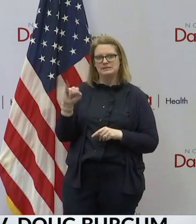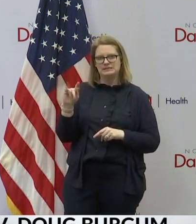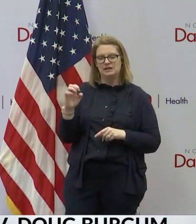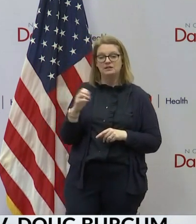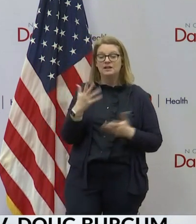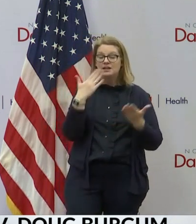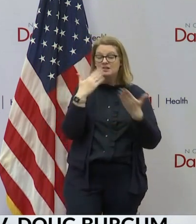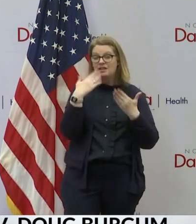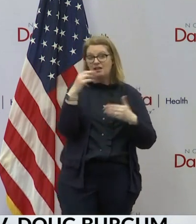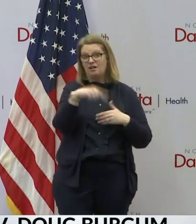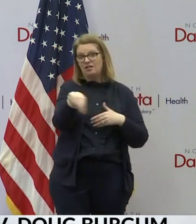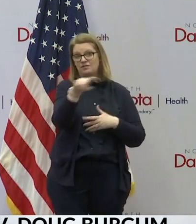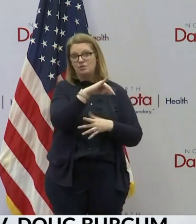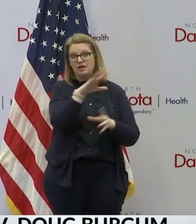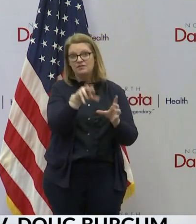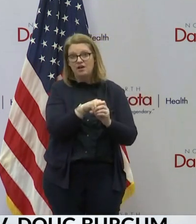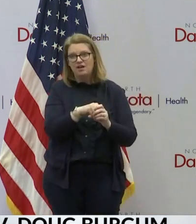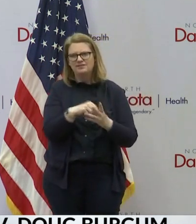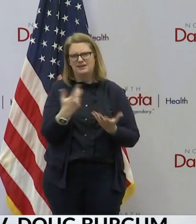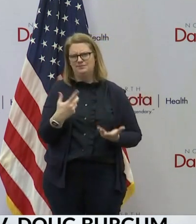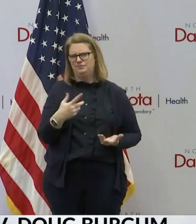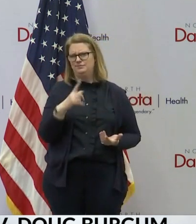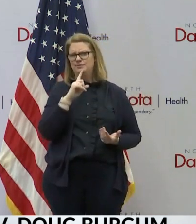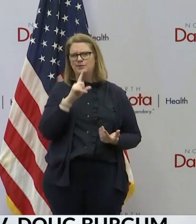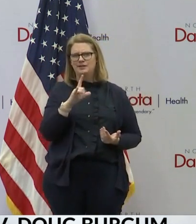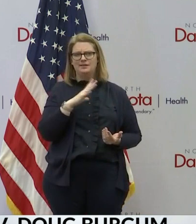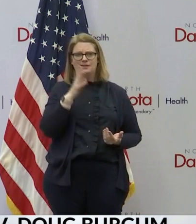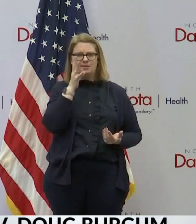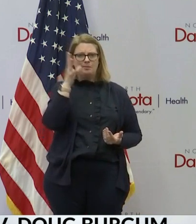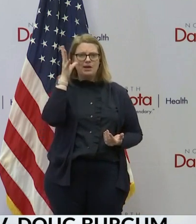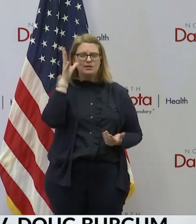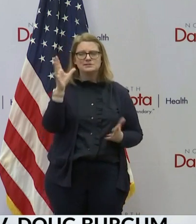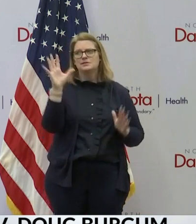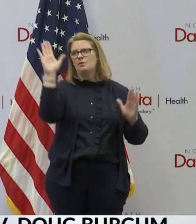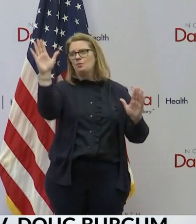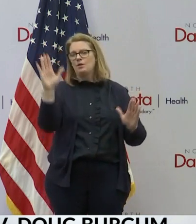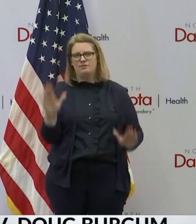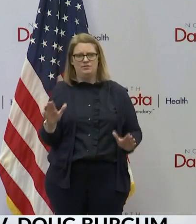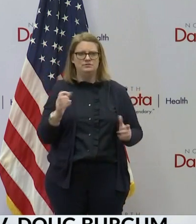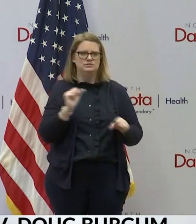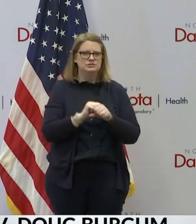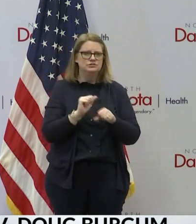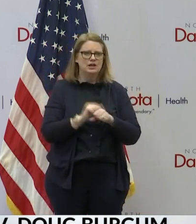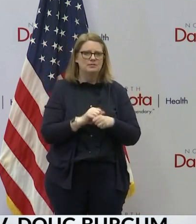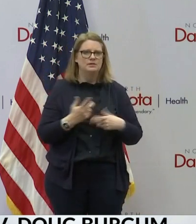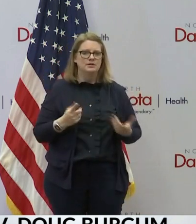ON THE EXECUTIVE ORDER OR THE WEB SITE, BUT THANK YOU FOR ALL INVOLVED IN K-12, ALL THOSE